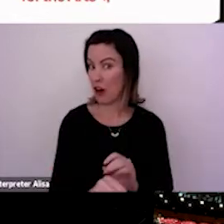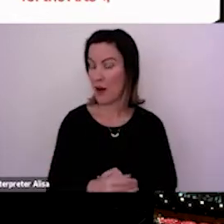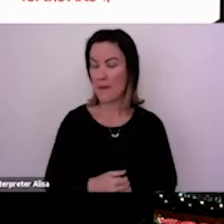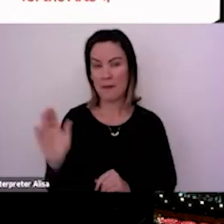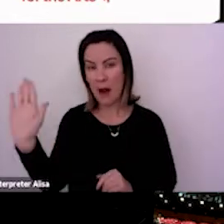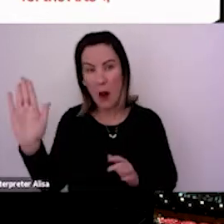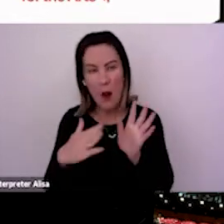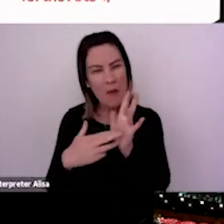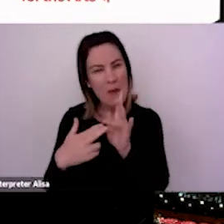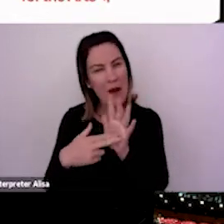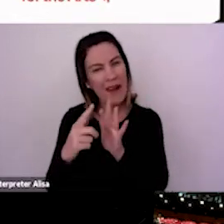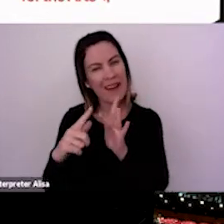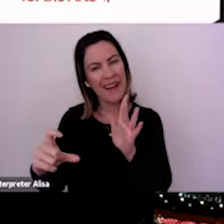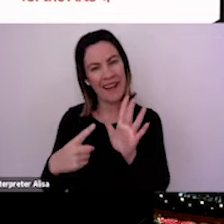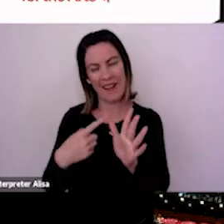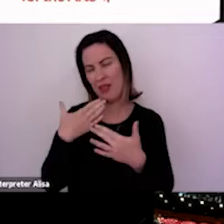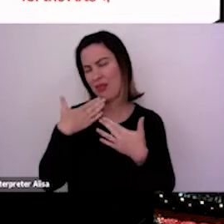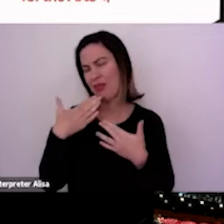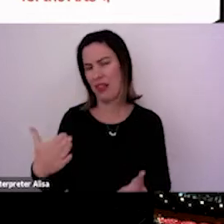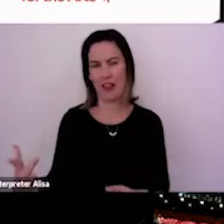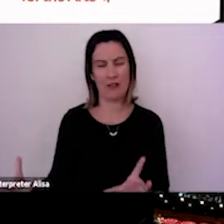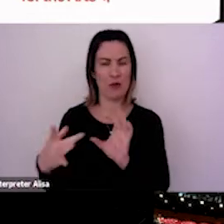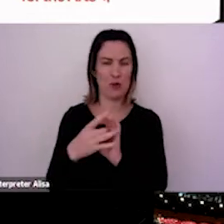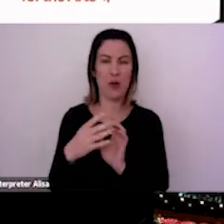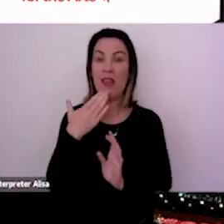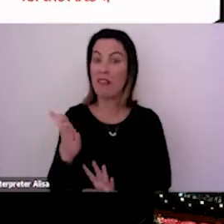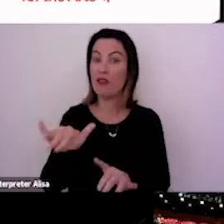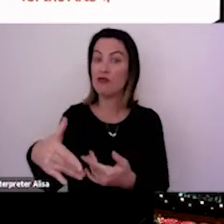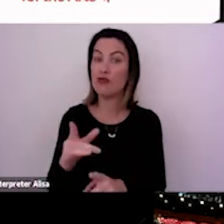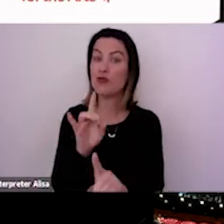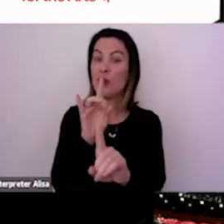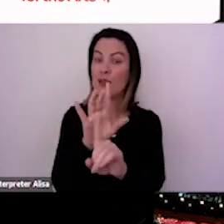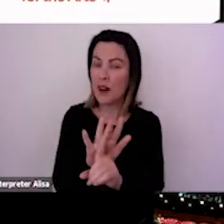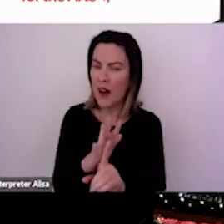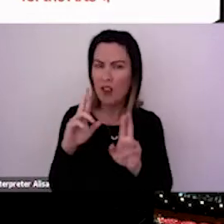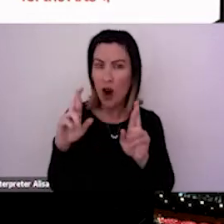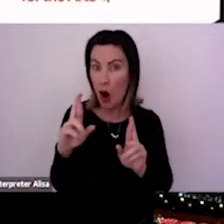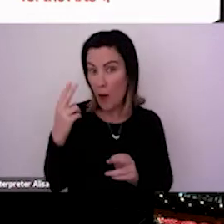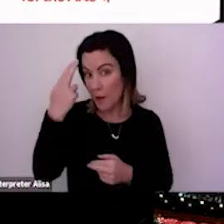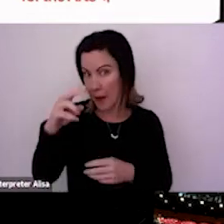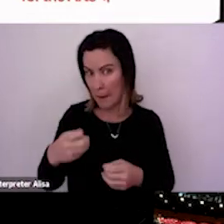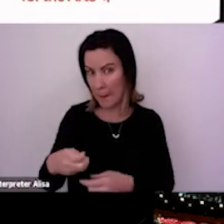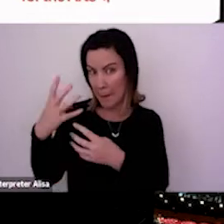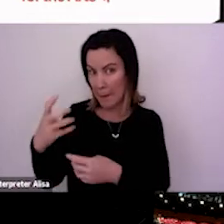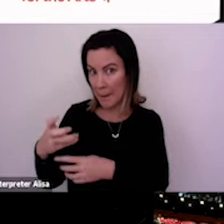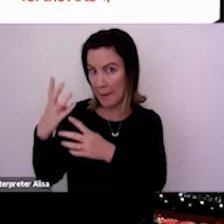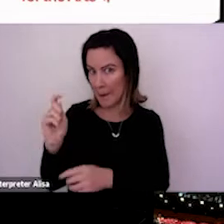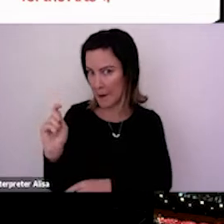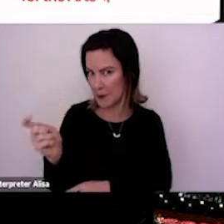Lovely for you to be here. Thank you very much for introducing yourself. I hope we will see some other names keep popping up on the chat, soon. We also have got a couple of